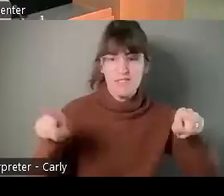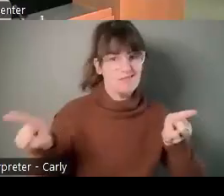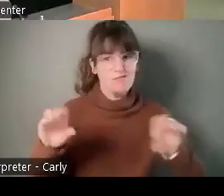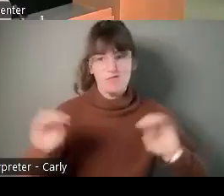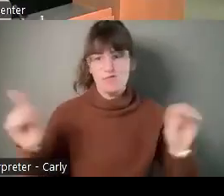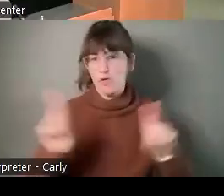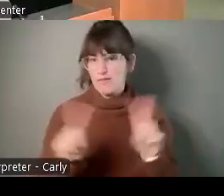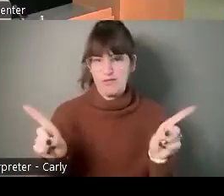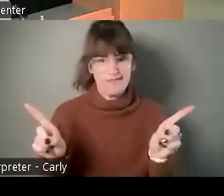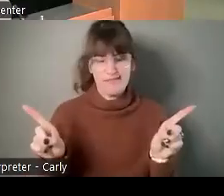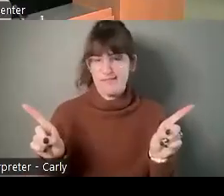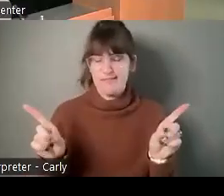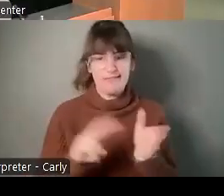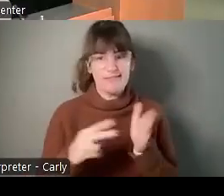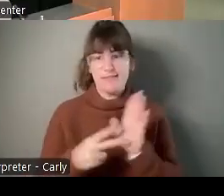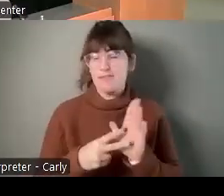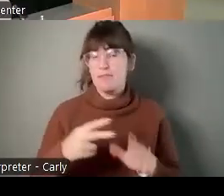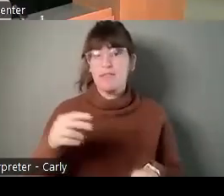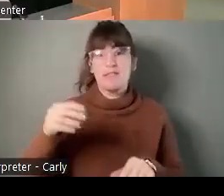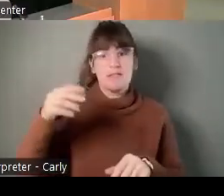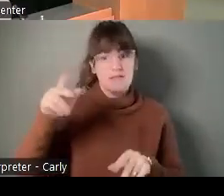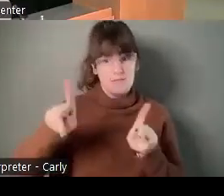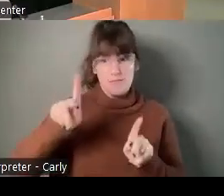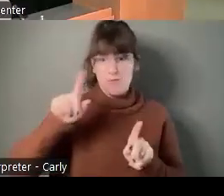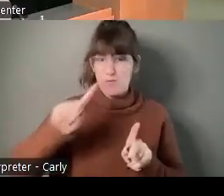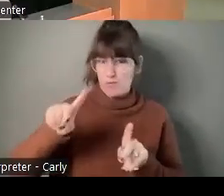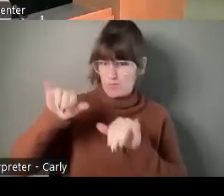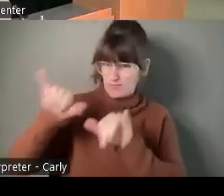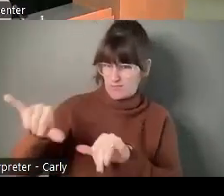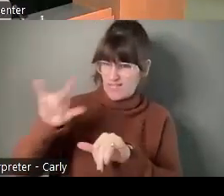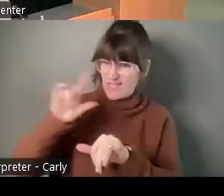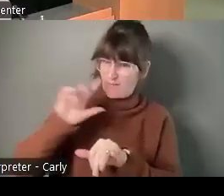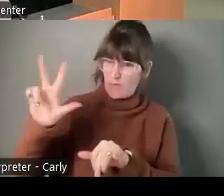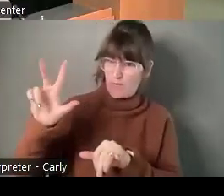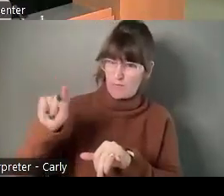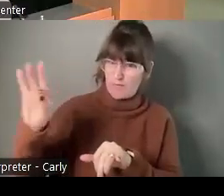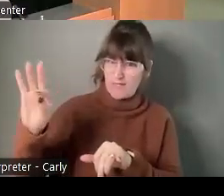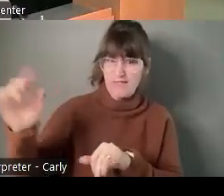come back any more than the kids that stayed with this intervention for 3.9 days. Um same